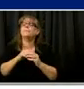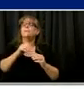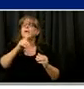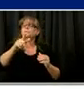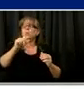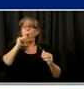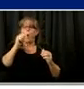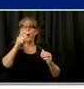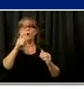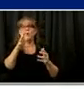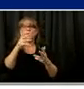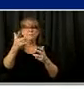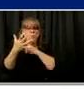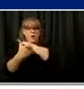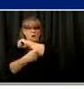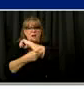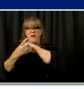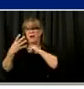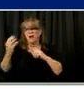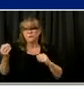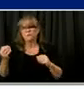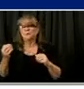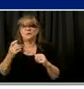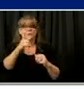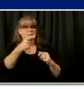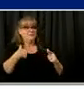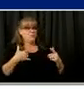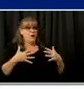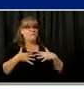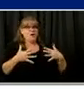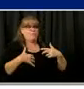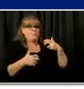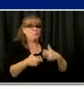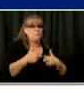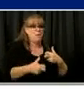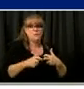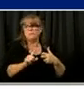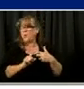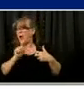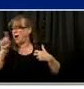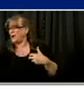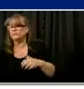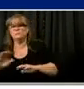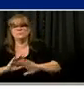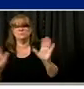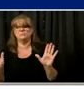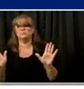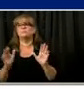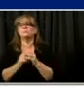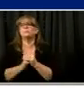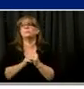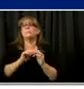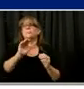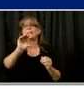older or younger and if your home has a window air conditioning unit use the indoor air circulation